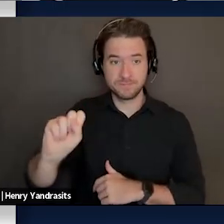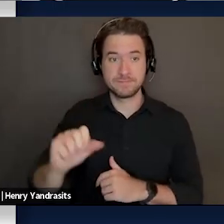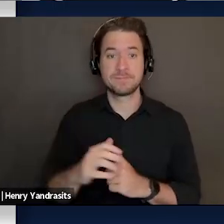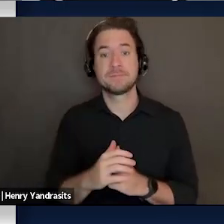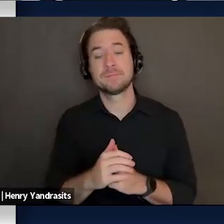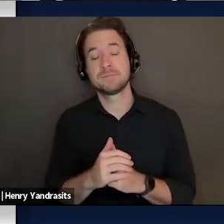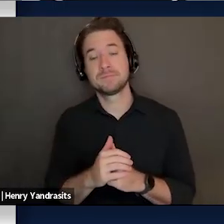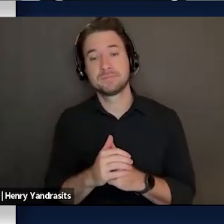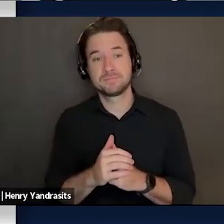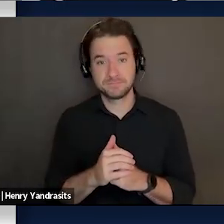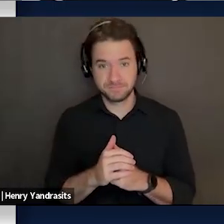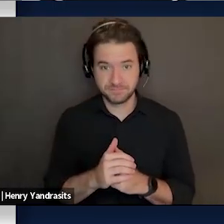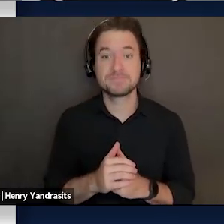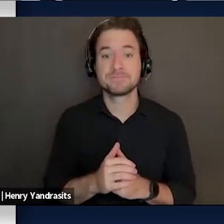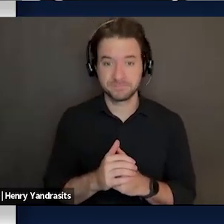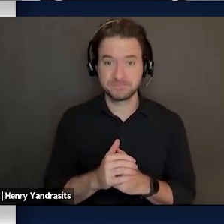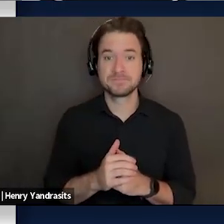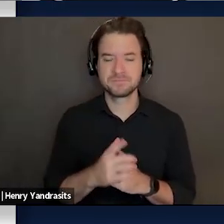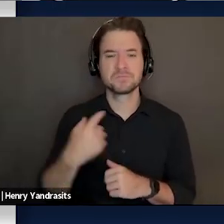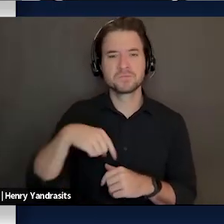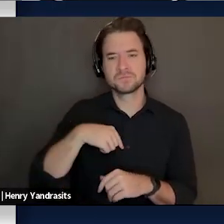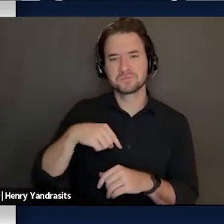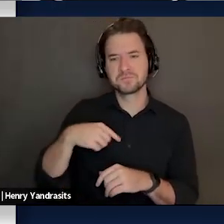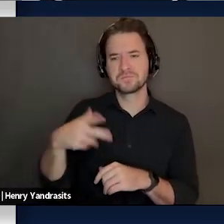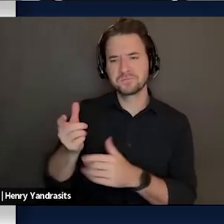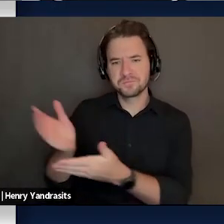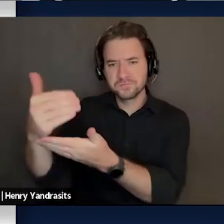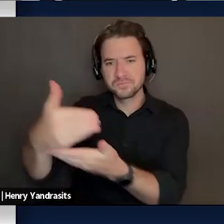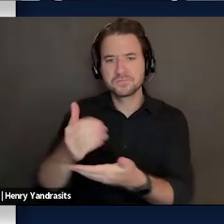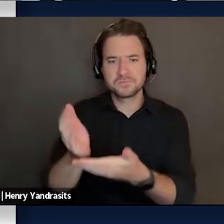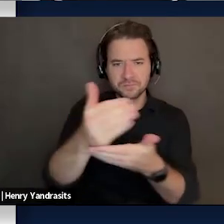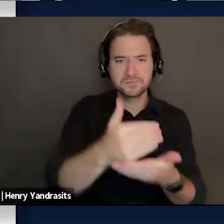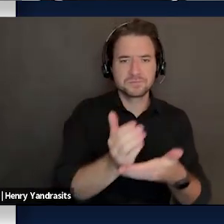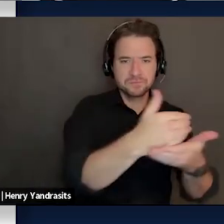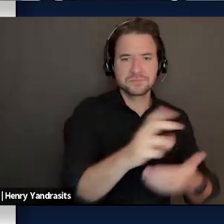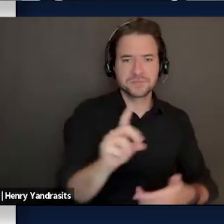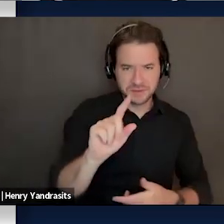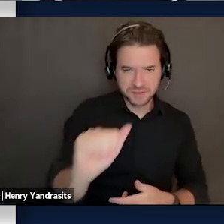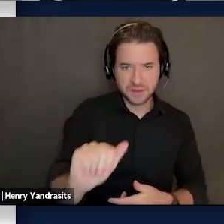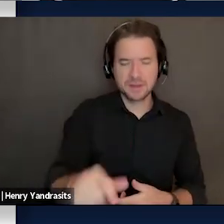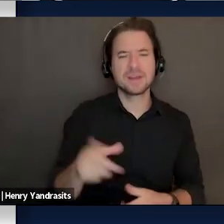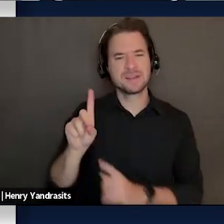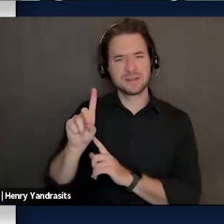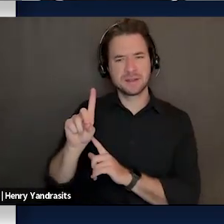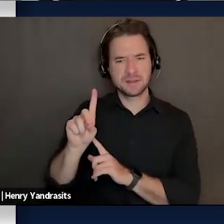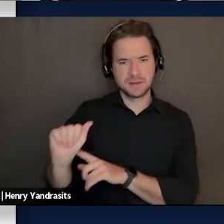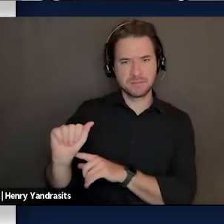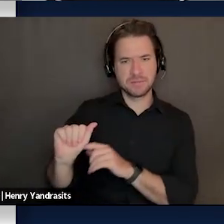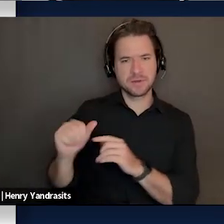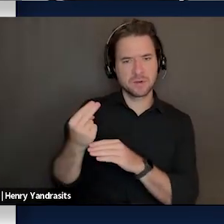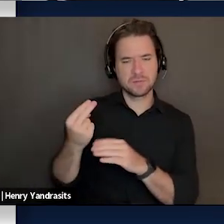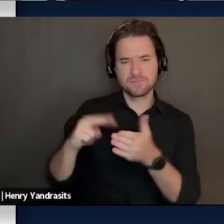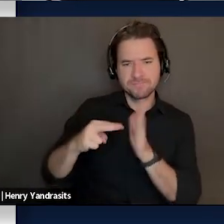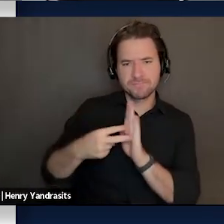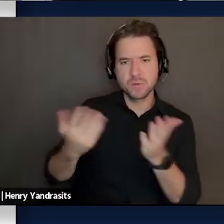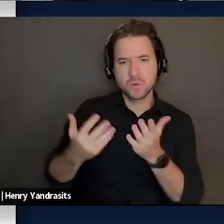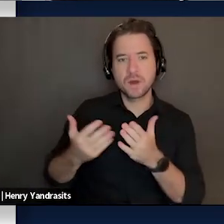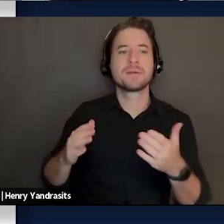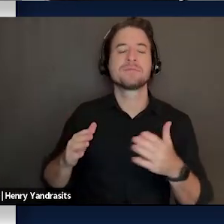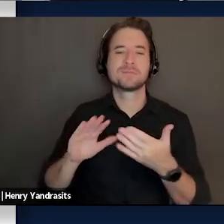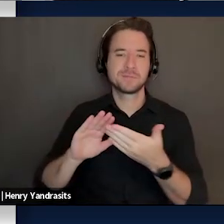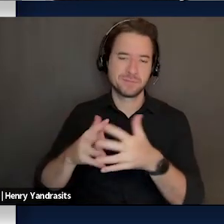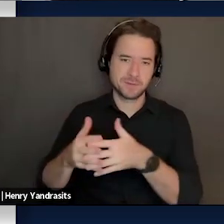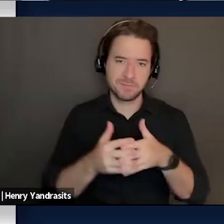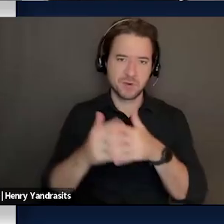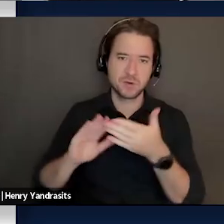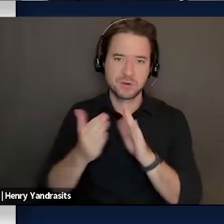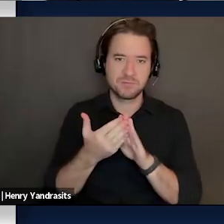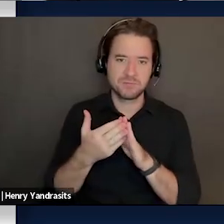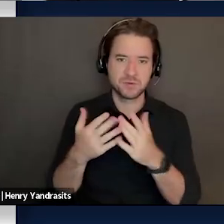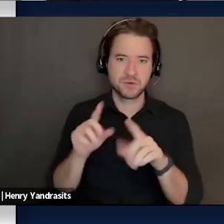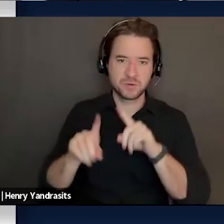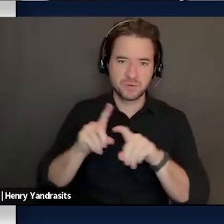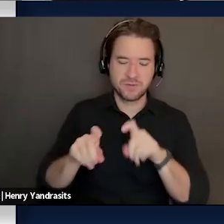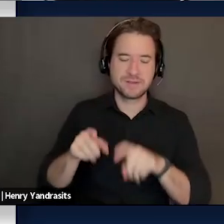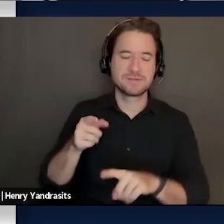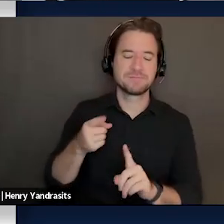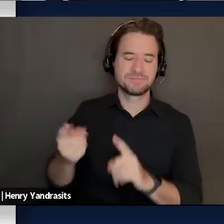Across the public health datasets that we've selected for the dashboard, disability is defined using the American Community Survey's definition, which includes self-reported difficulty.